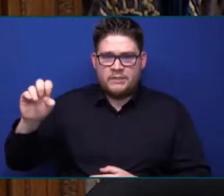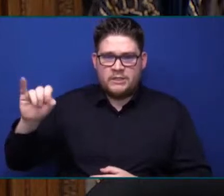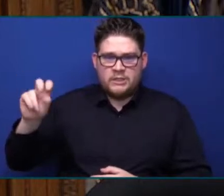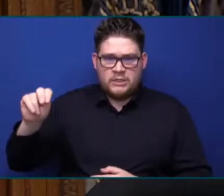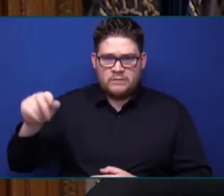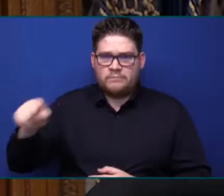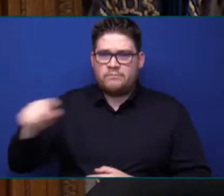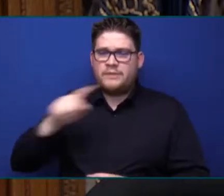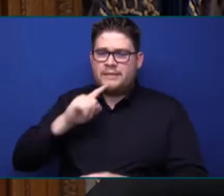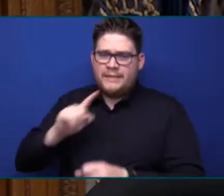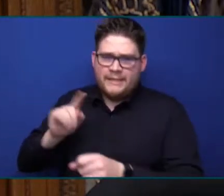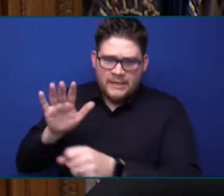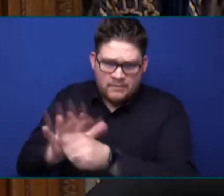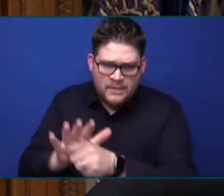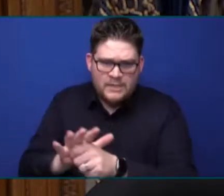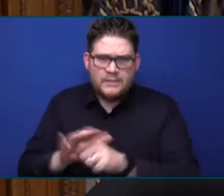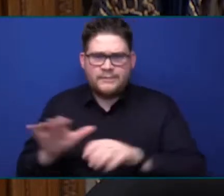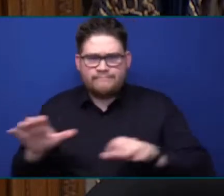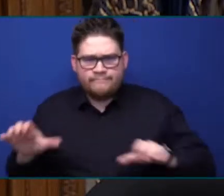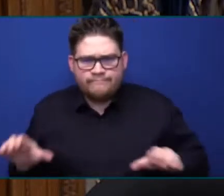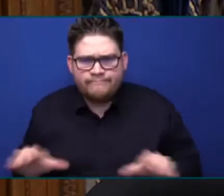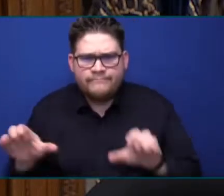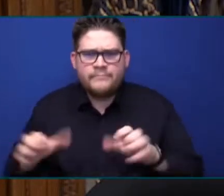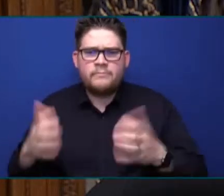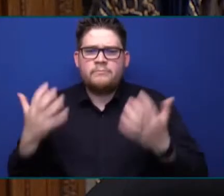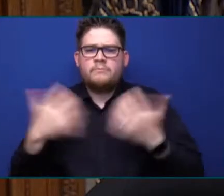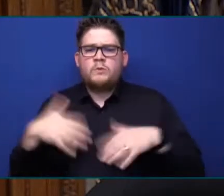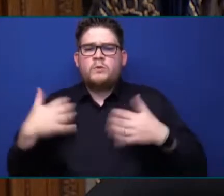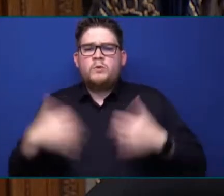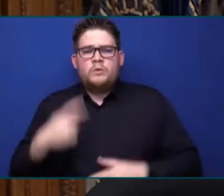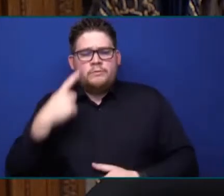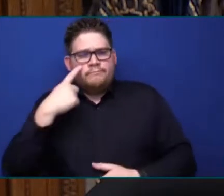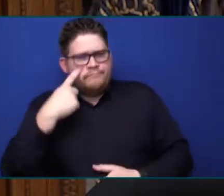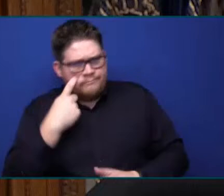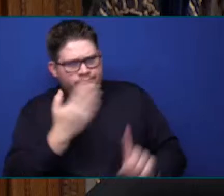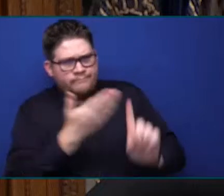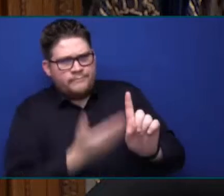I feel incredibly lucky to now have the opportunity to support this work in my capacity as